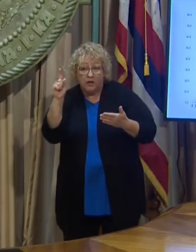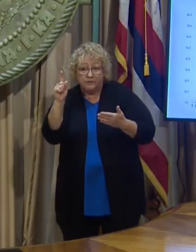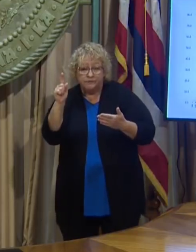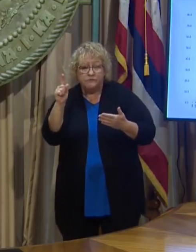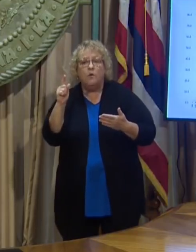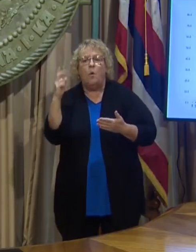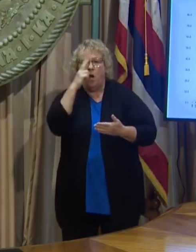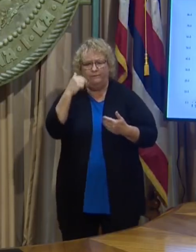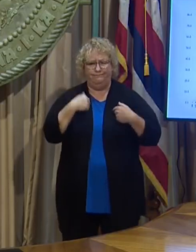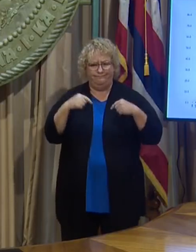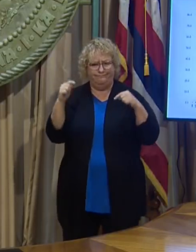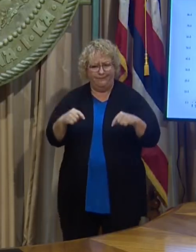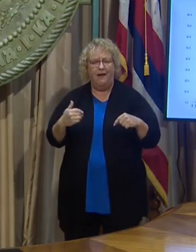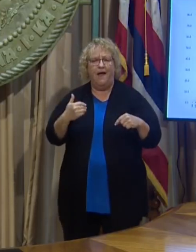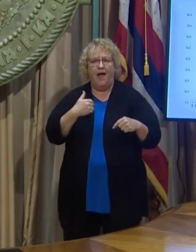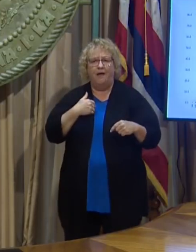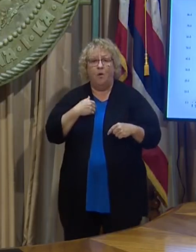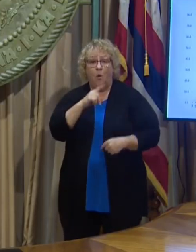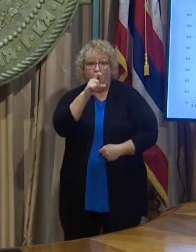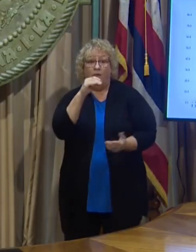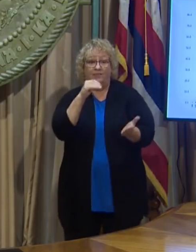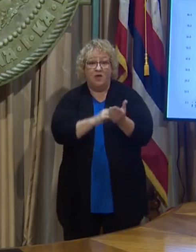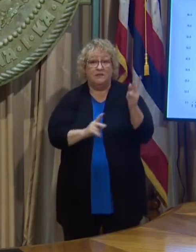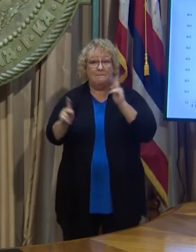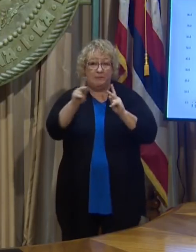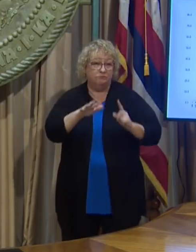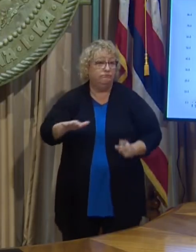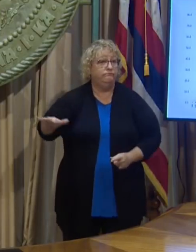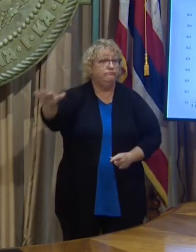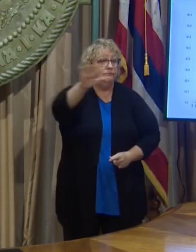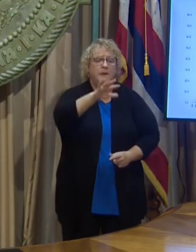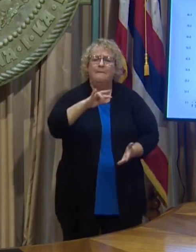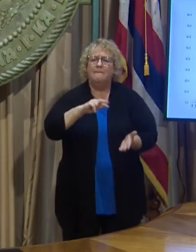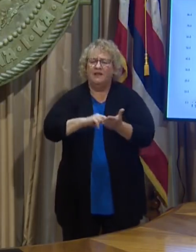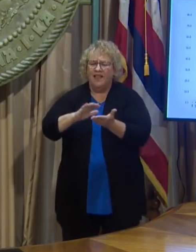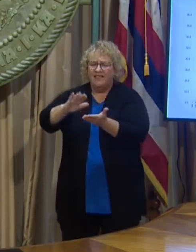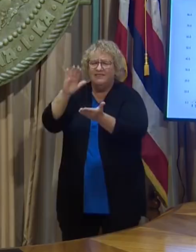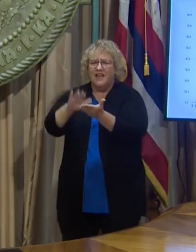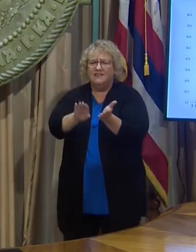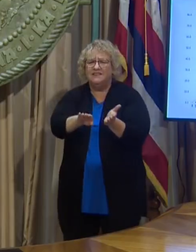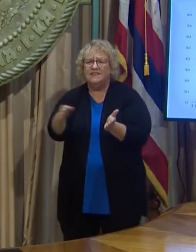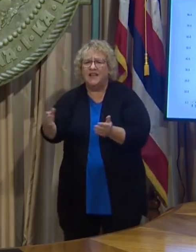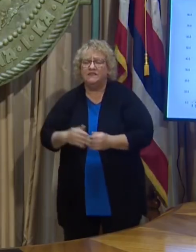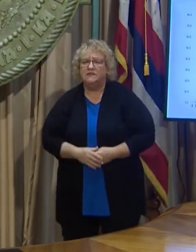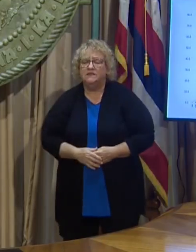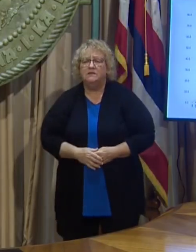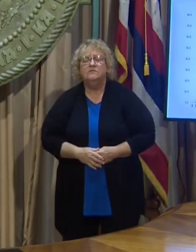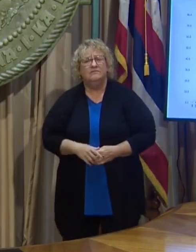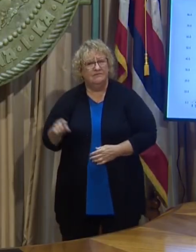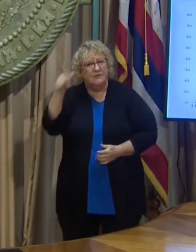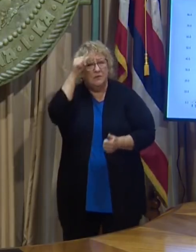100,000 POPULATION. OVER THIS ONE WEEK PERIOD, WE ALSO HAD THE LOWEST NUMBER OF